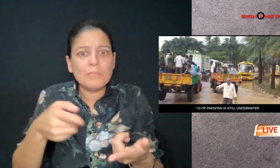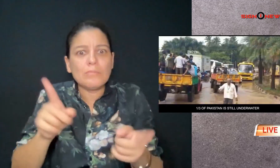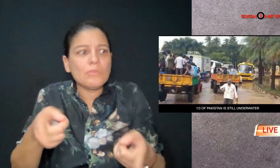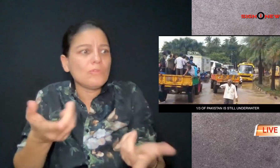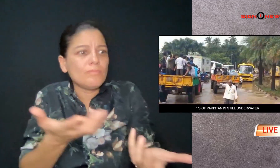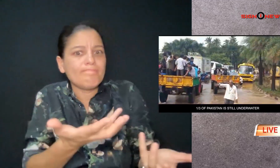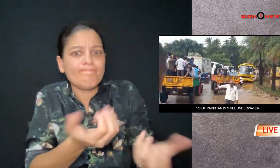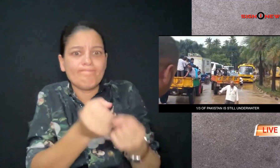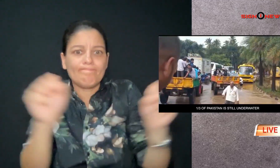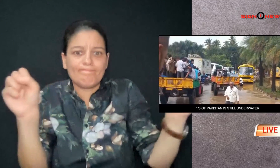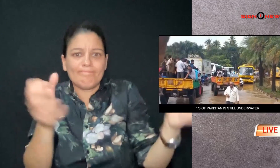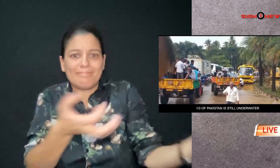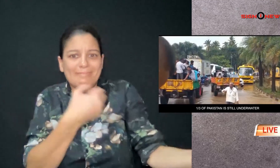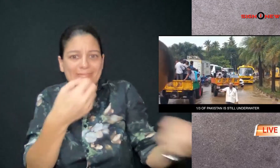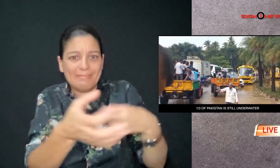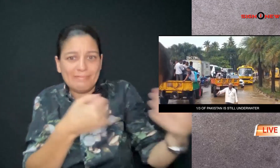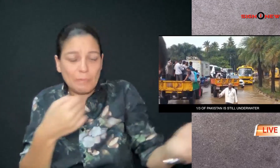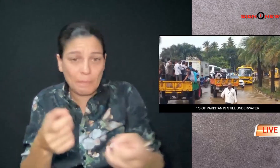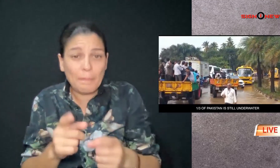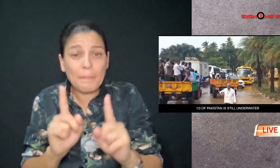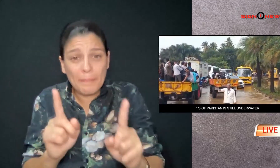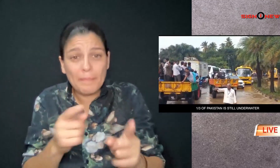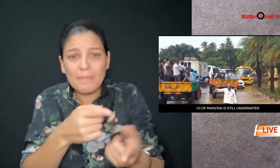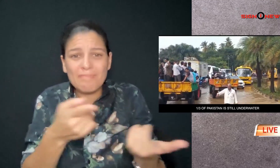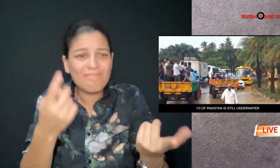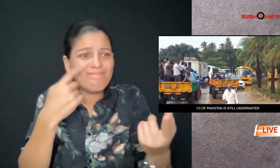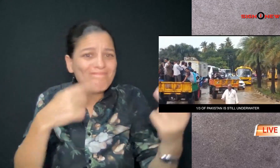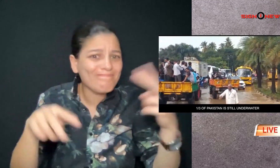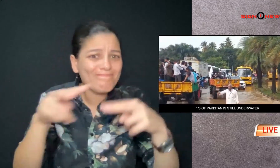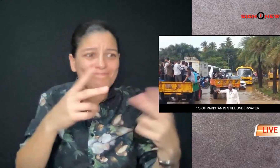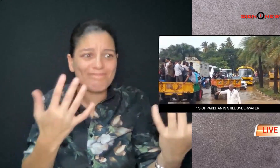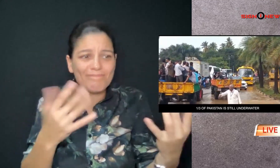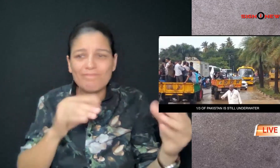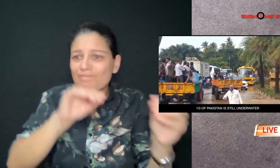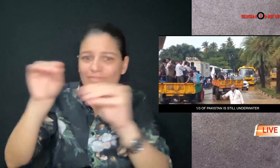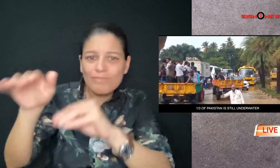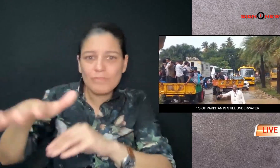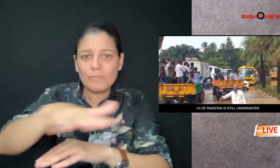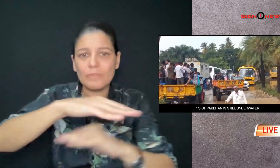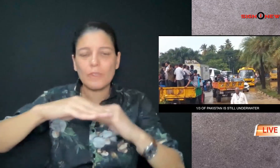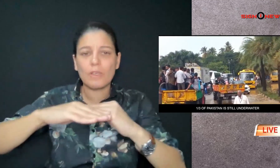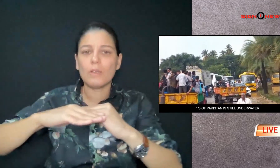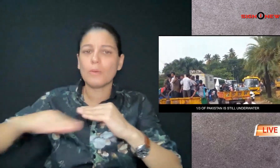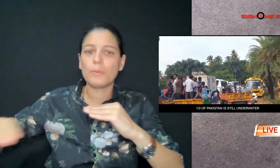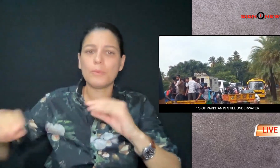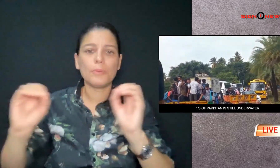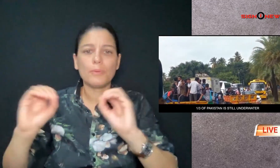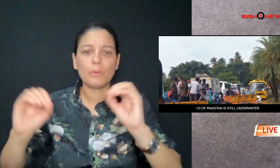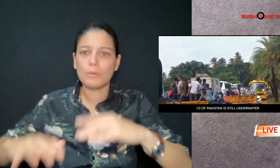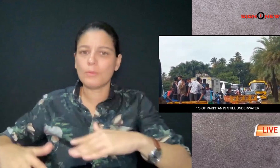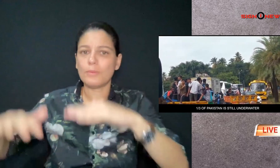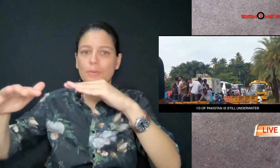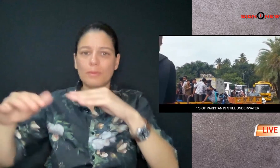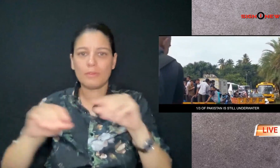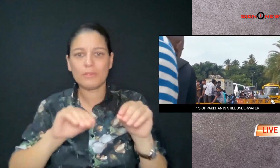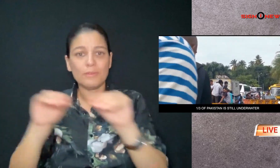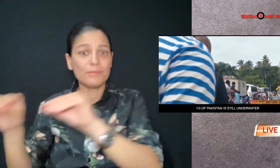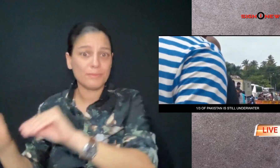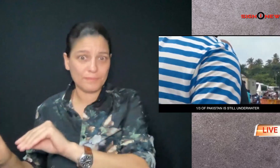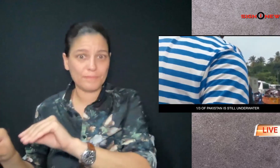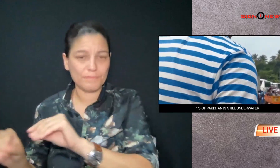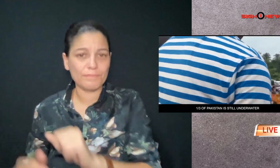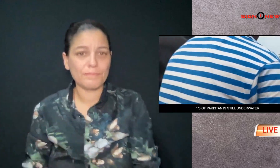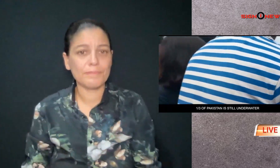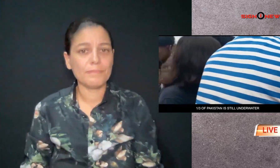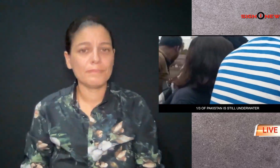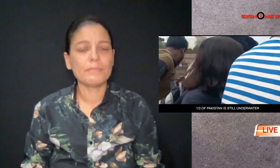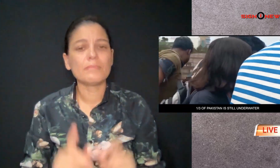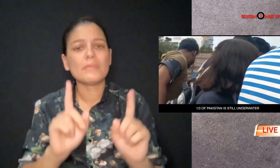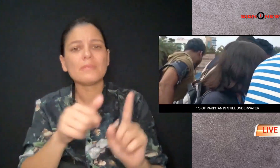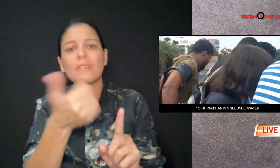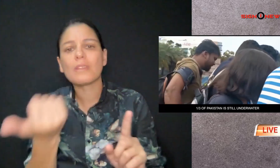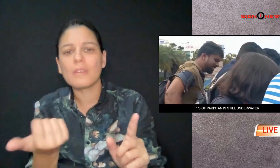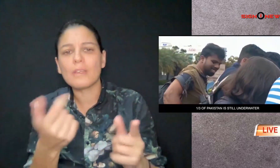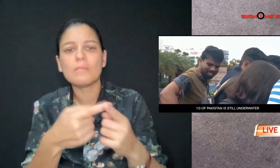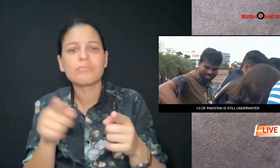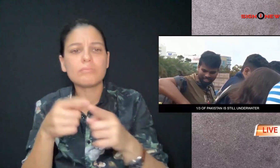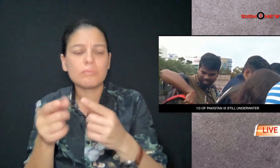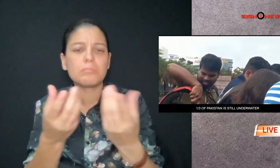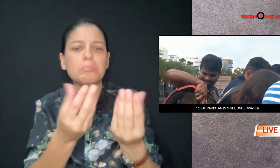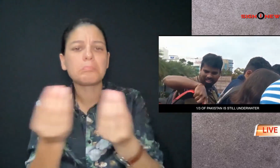ever they could save and then began looking for dry ground